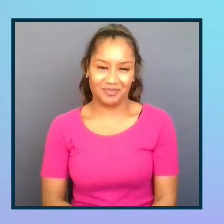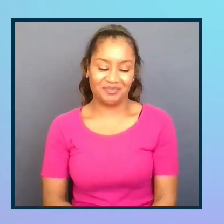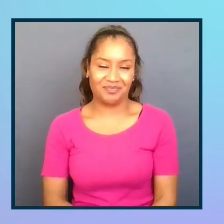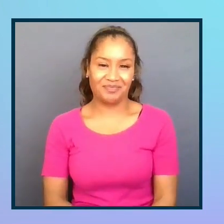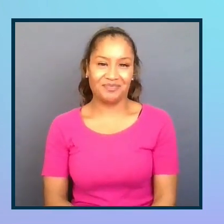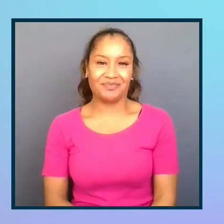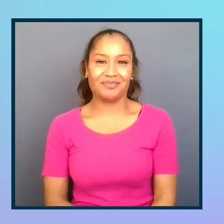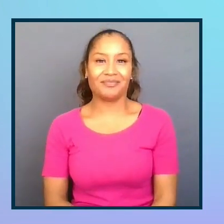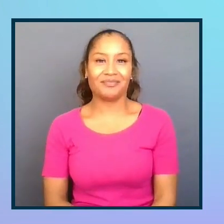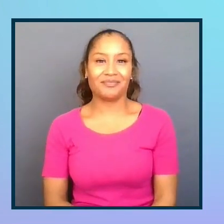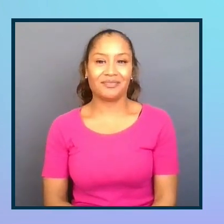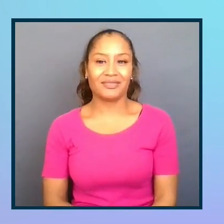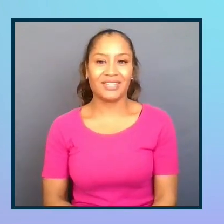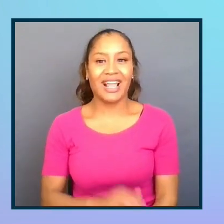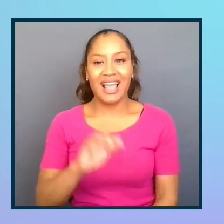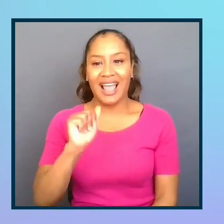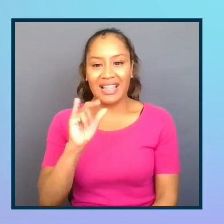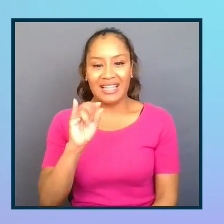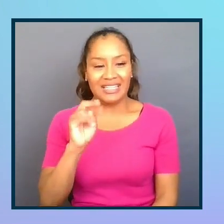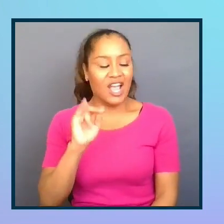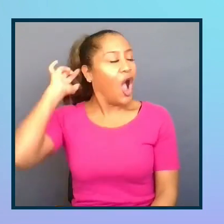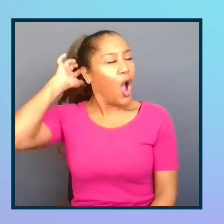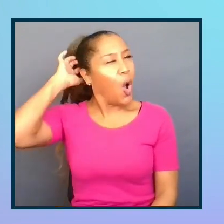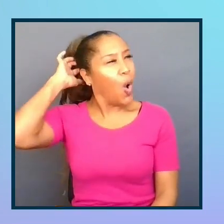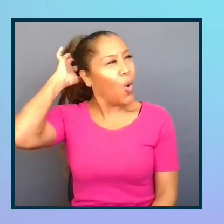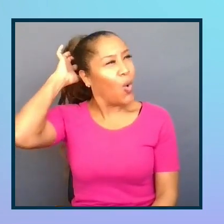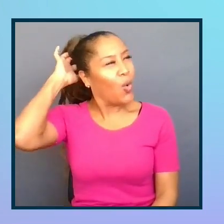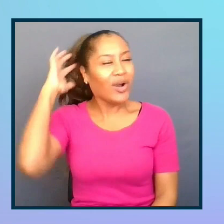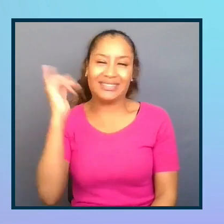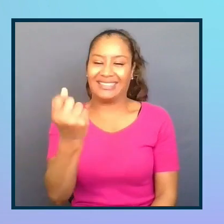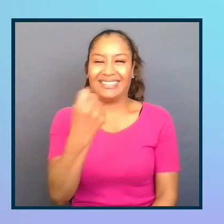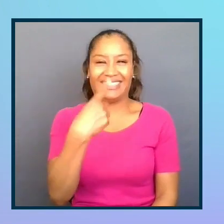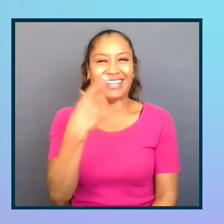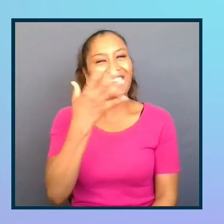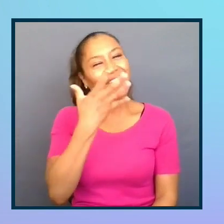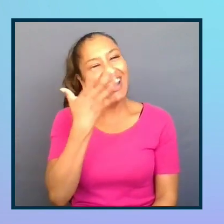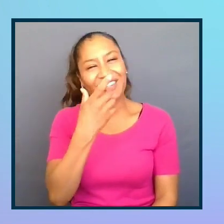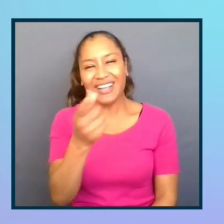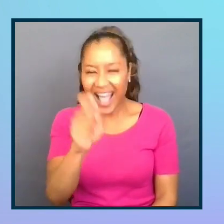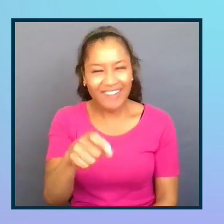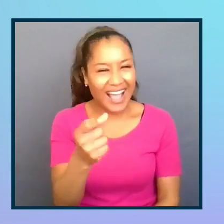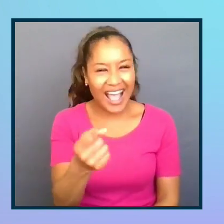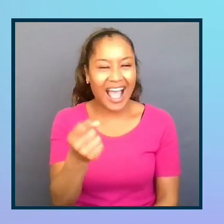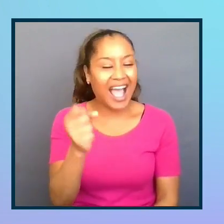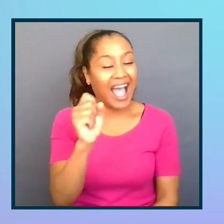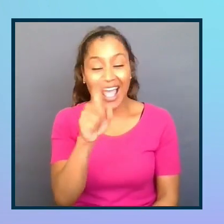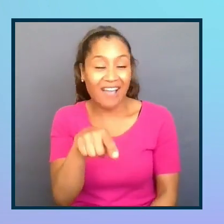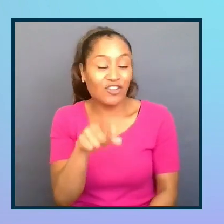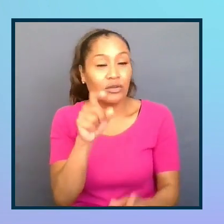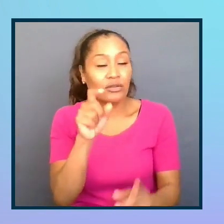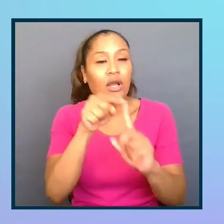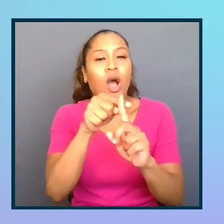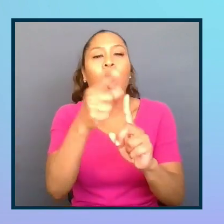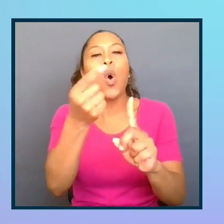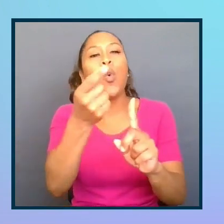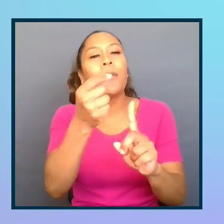Oh gosh, you've just gotta ask that question, what about accessibility? Have you thought about accessibility?